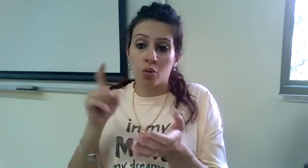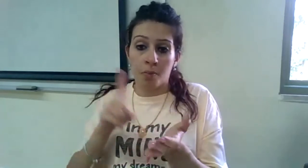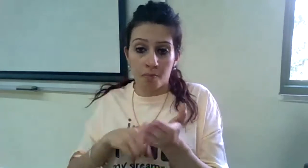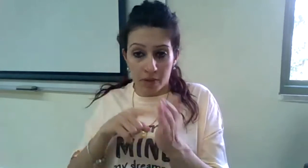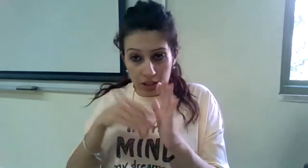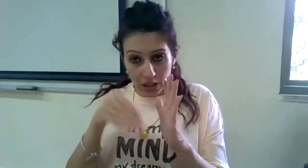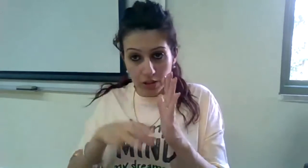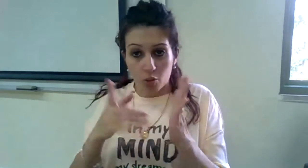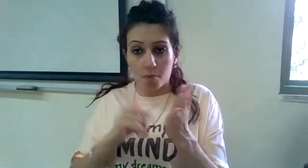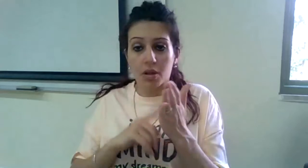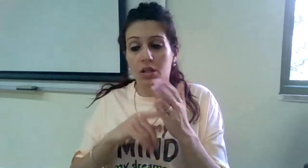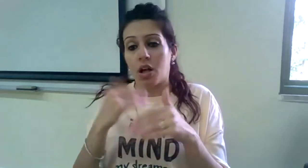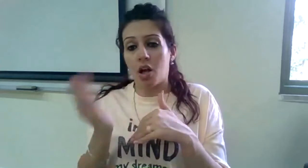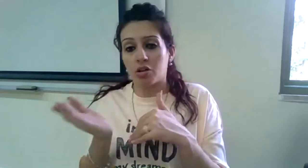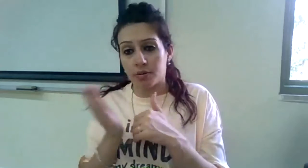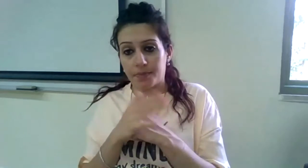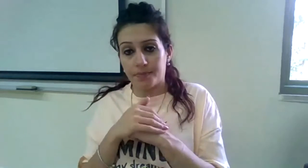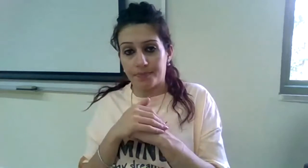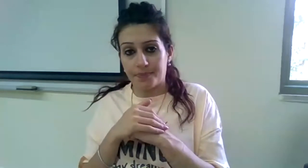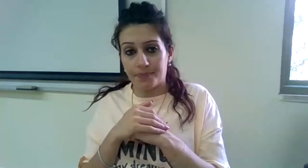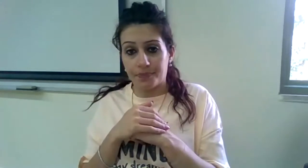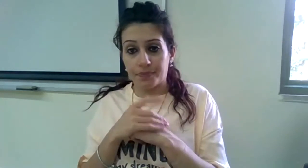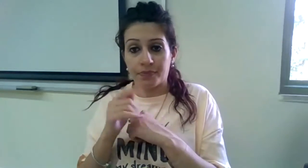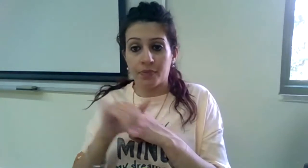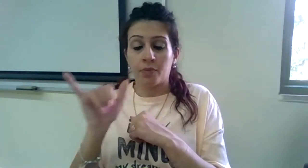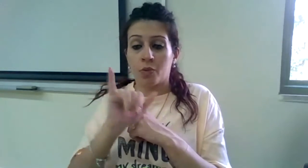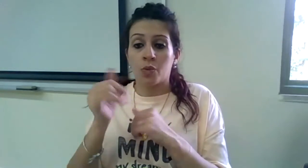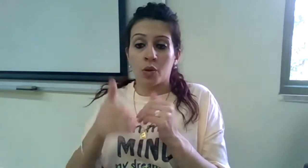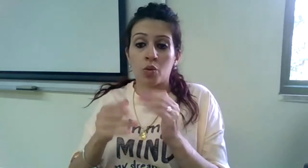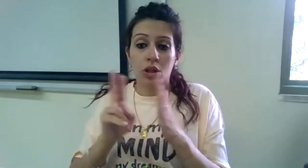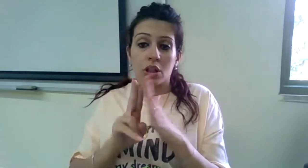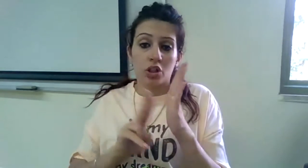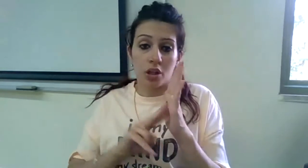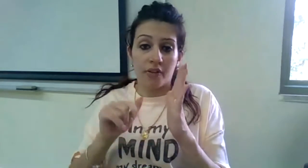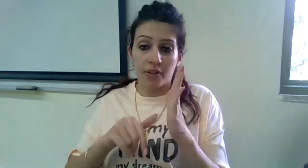to engage with all the parents and they are ready to support their staff,